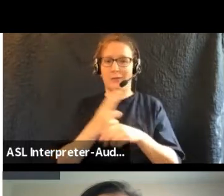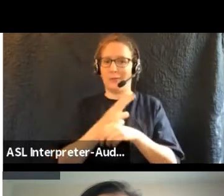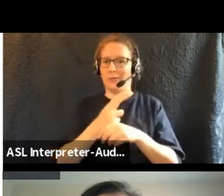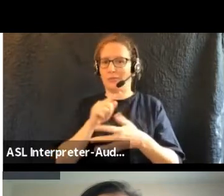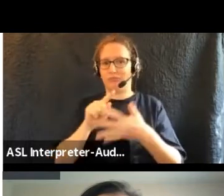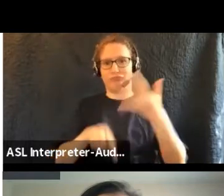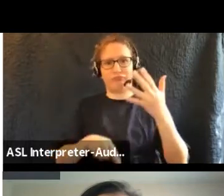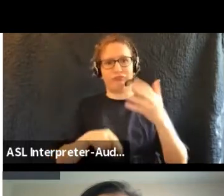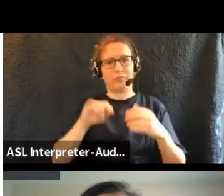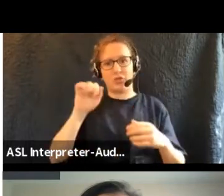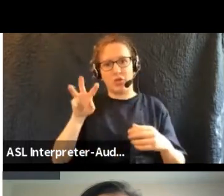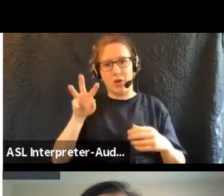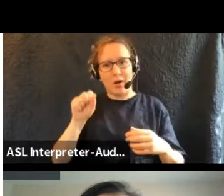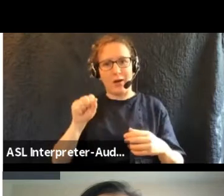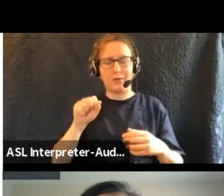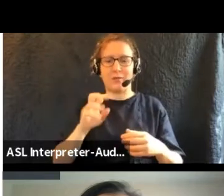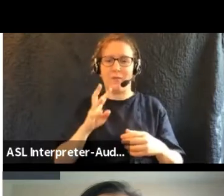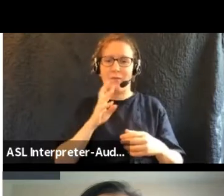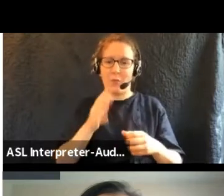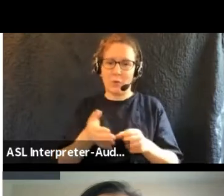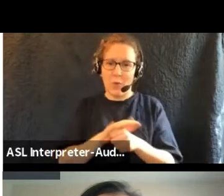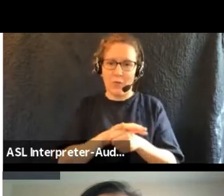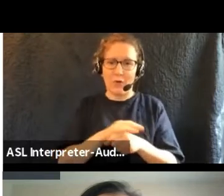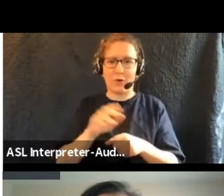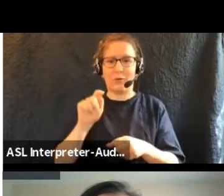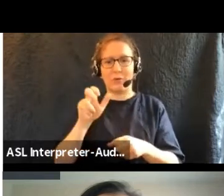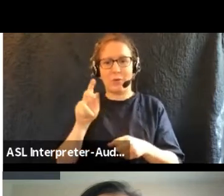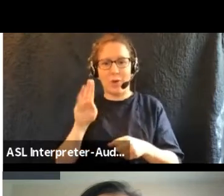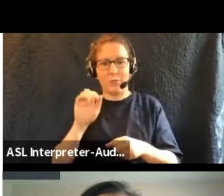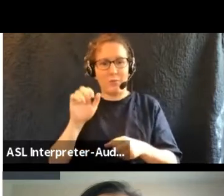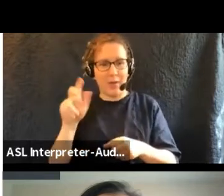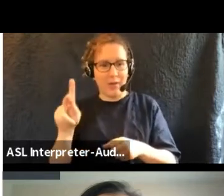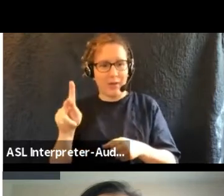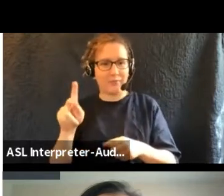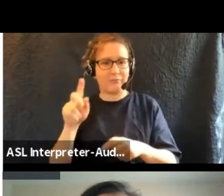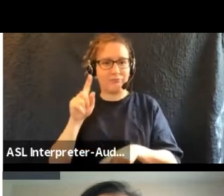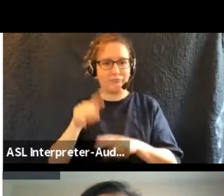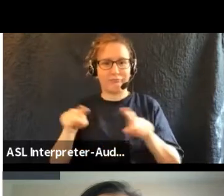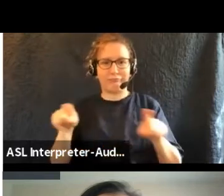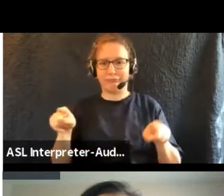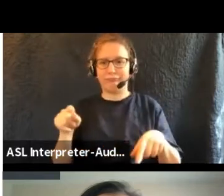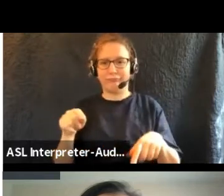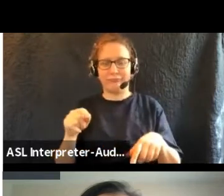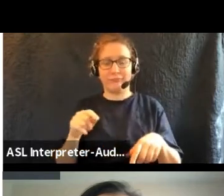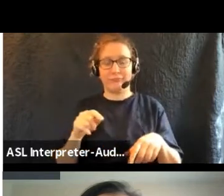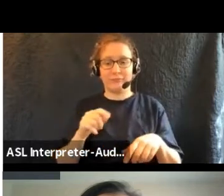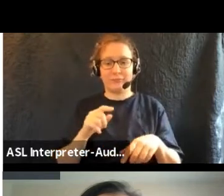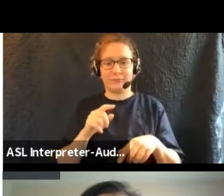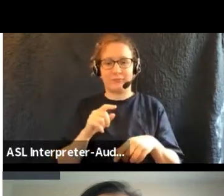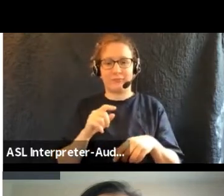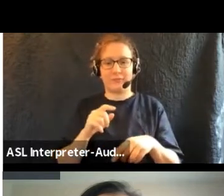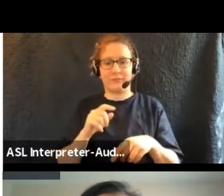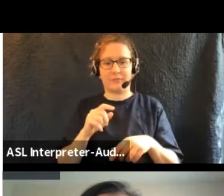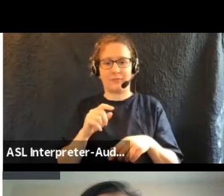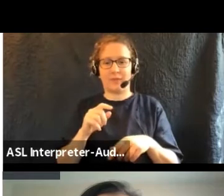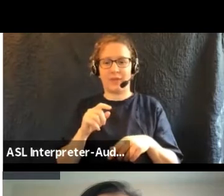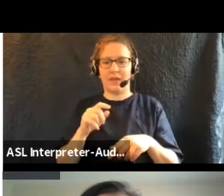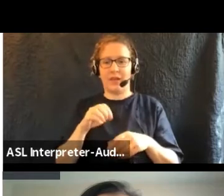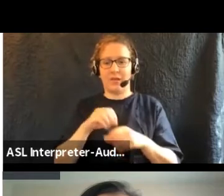voiceover and TalkBack in mobile, Dragon Naturally Speaking, and also closed captioning to test.